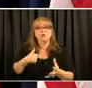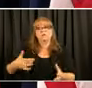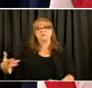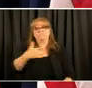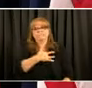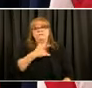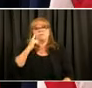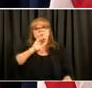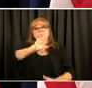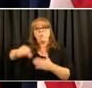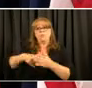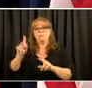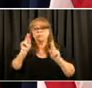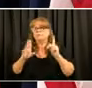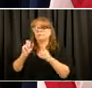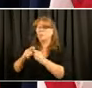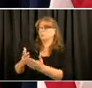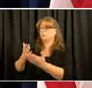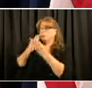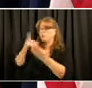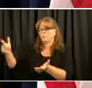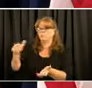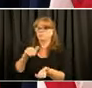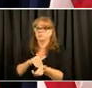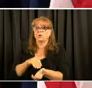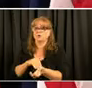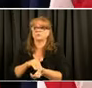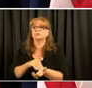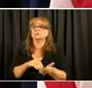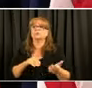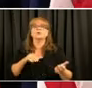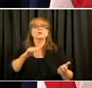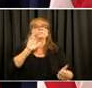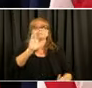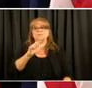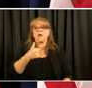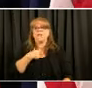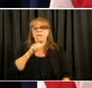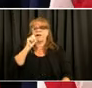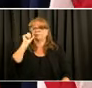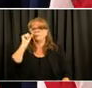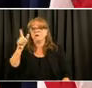weekend giving colleges resuming i think it just really means for each and every one of us how we